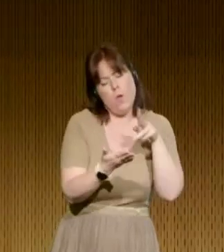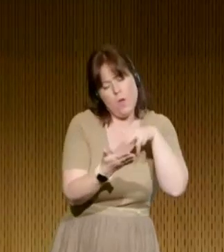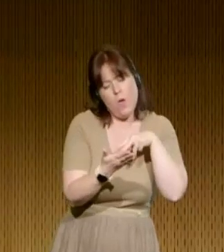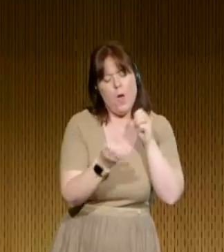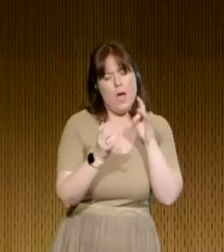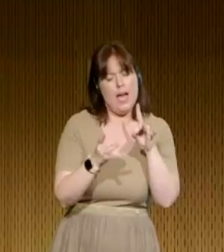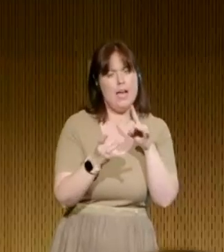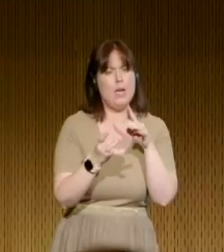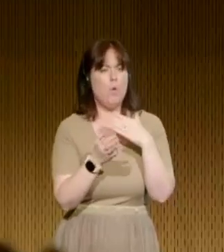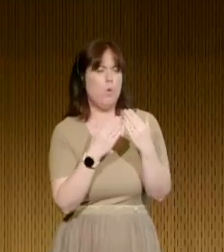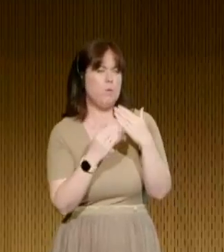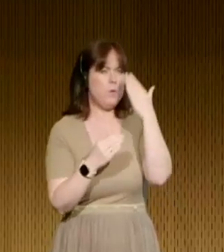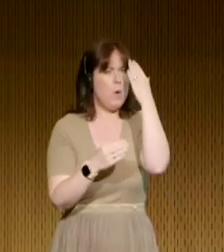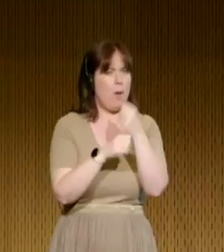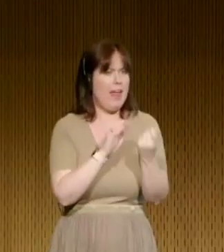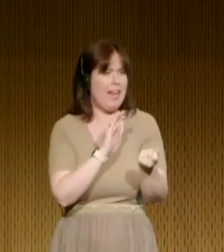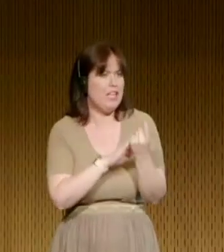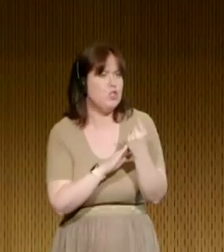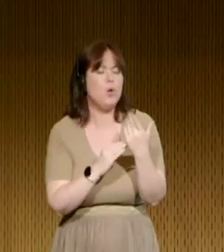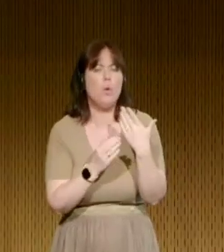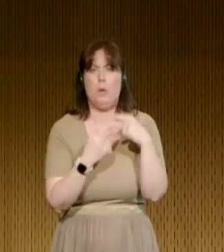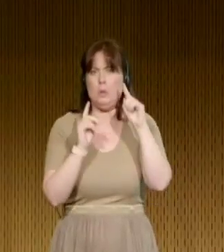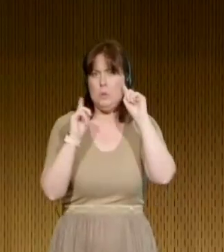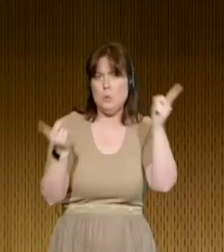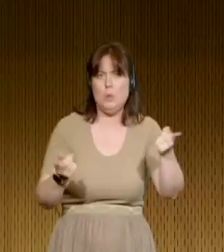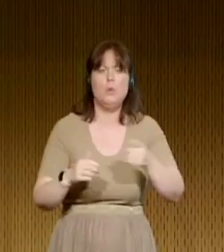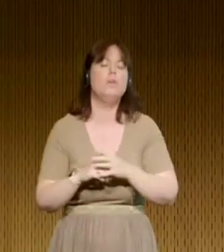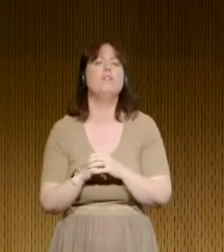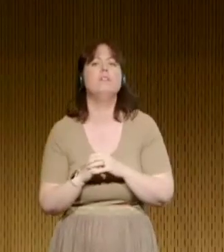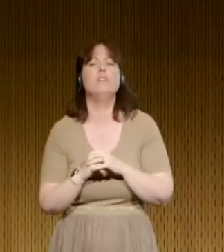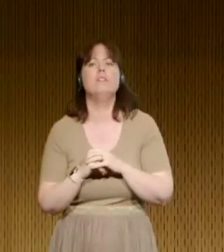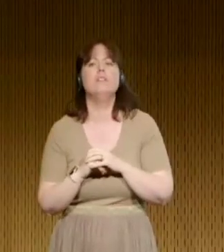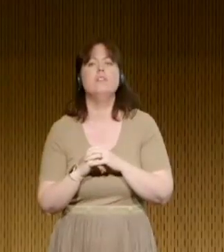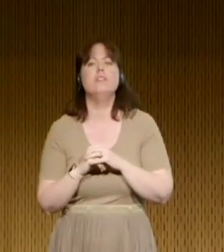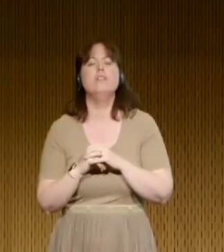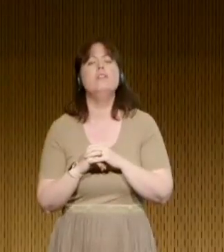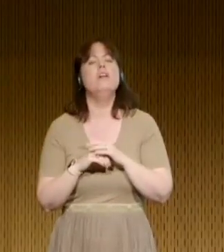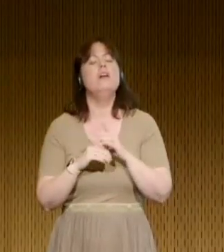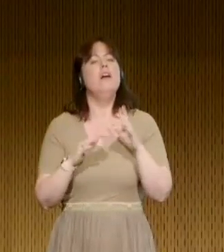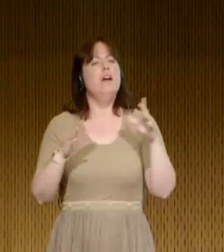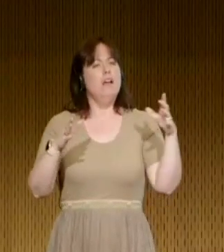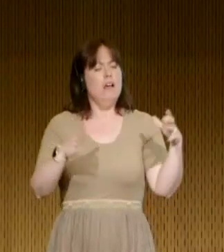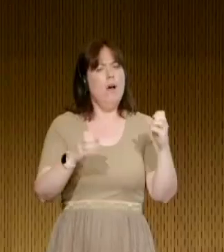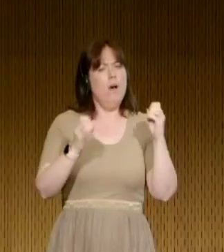particular issues, what they don't know, then to make a plan for how they're going to find out